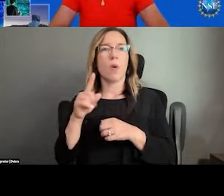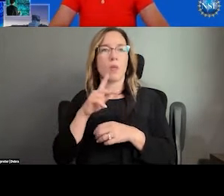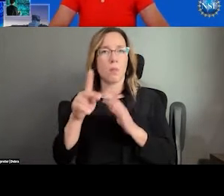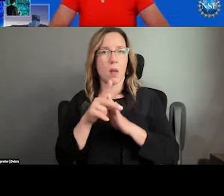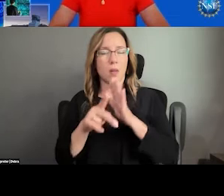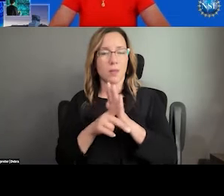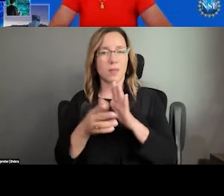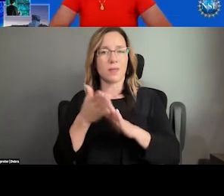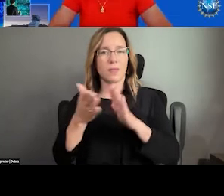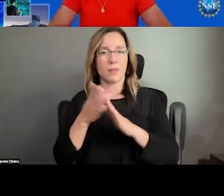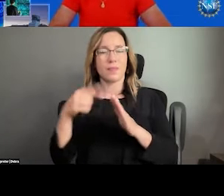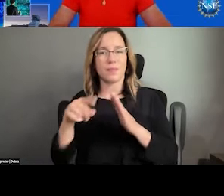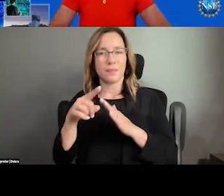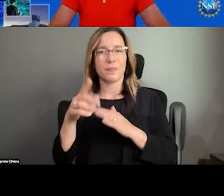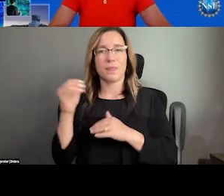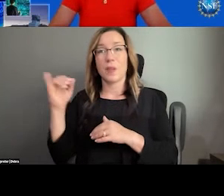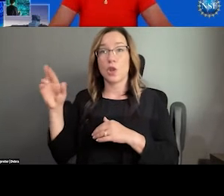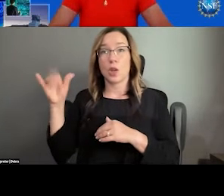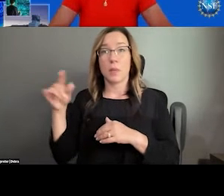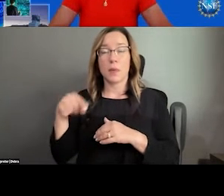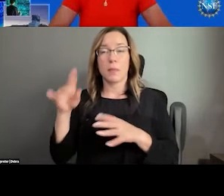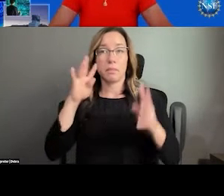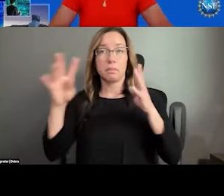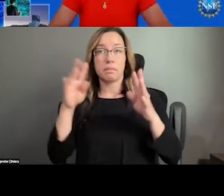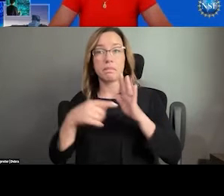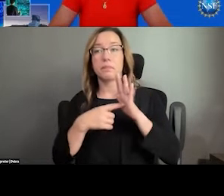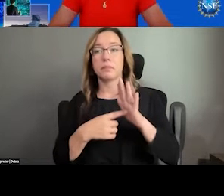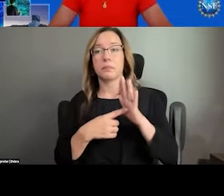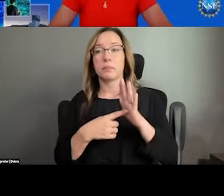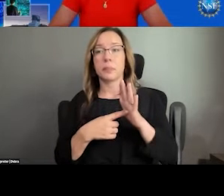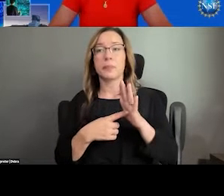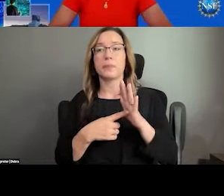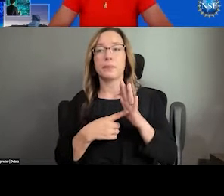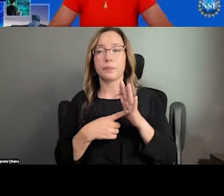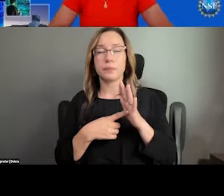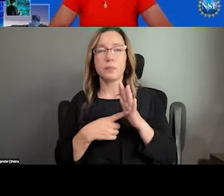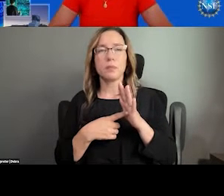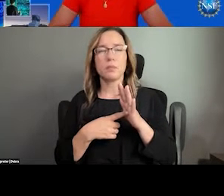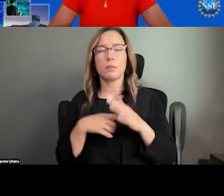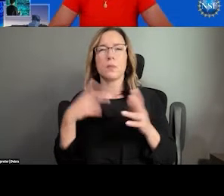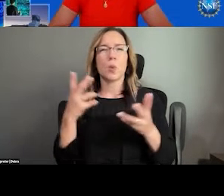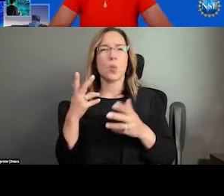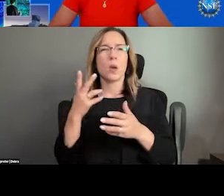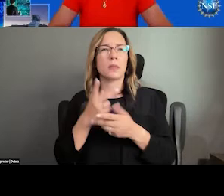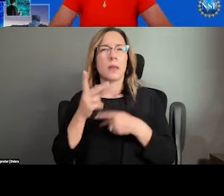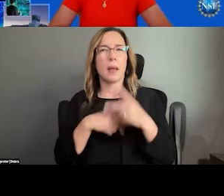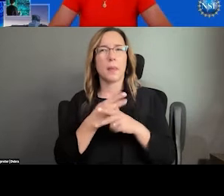they came up with some examples of the kinds of things for each of these that you might see,